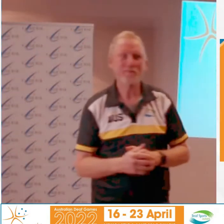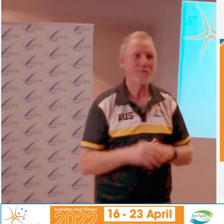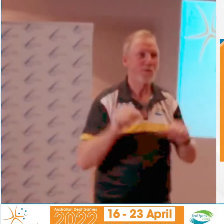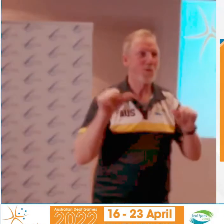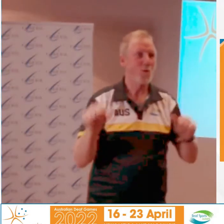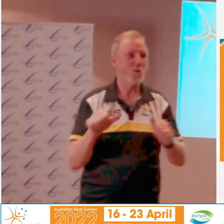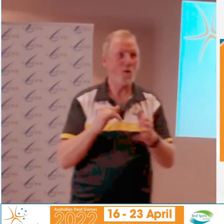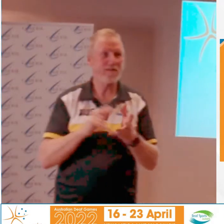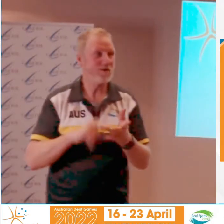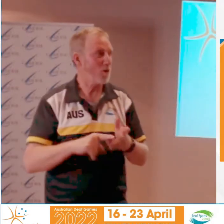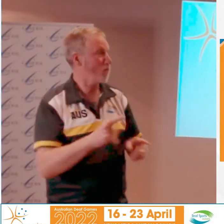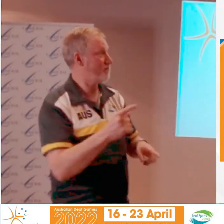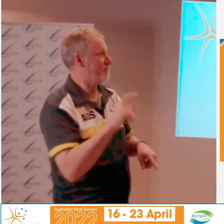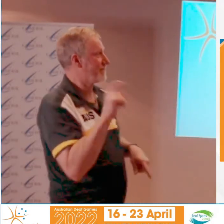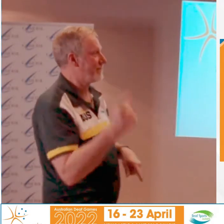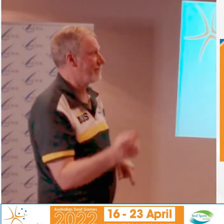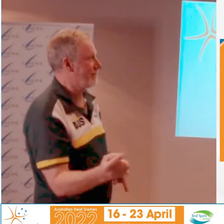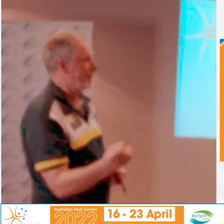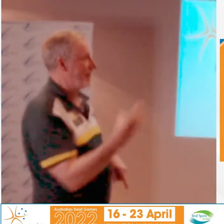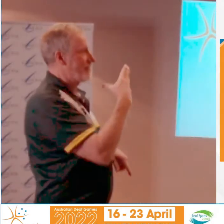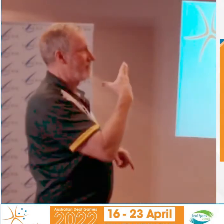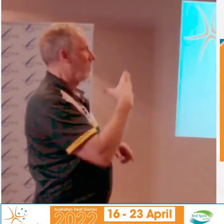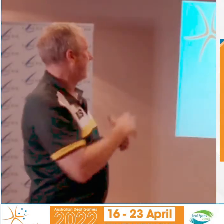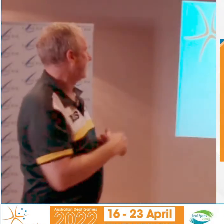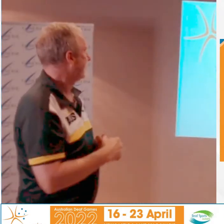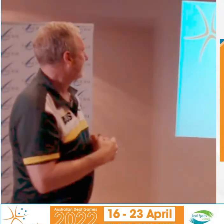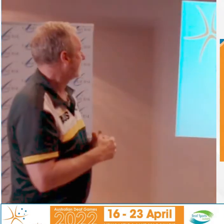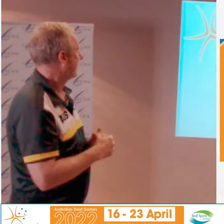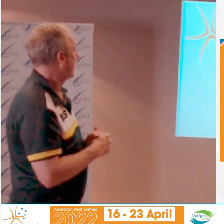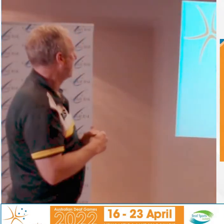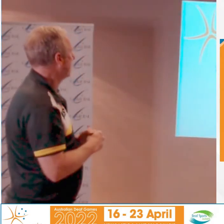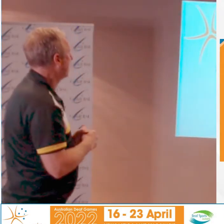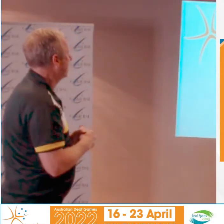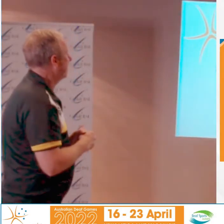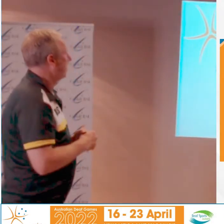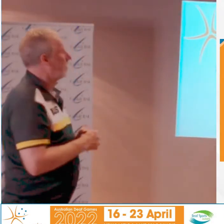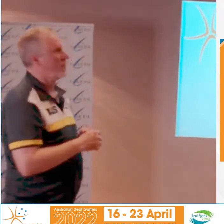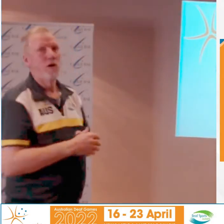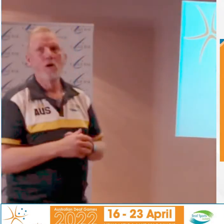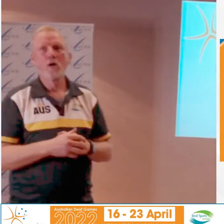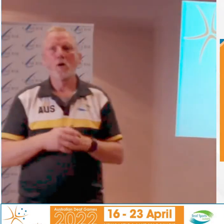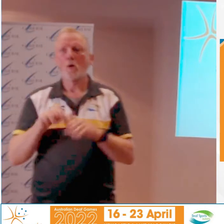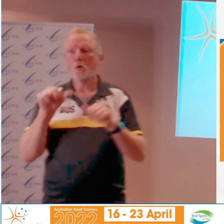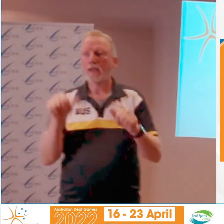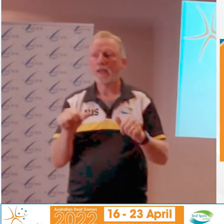this is that okay we might move on to the next slide